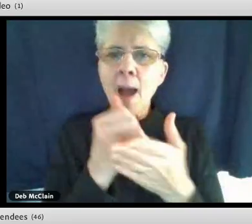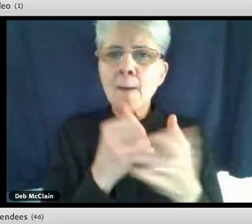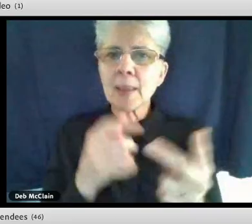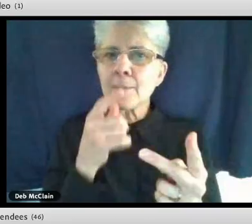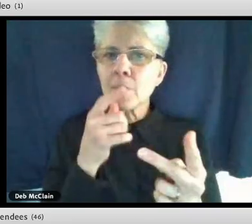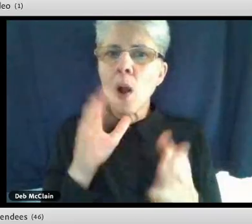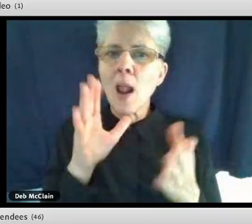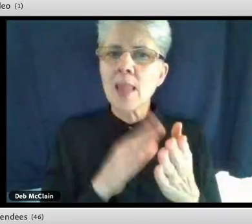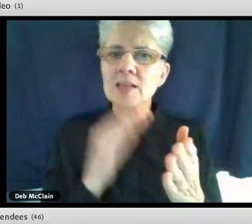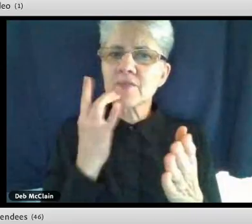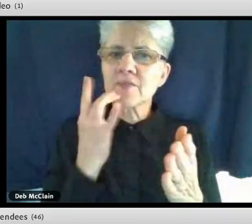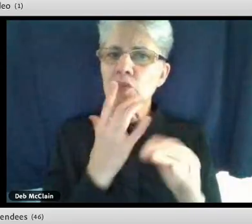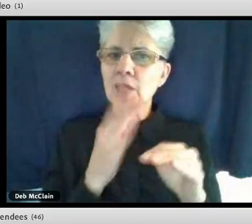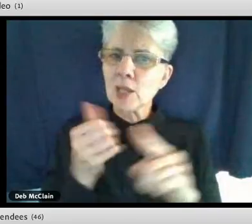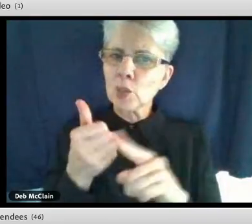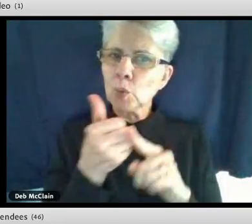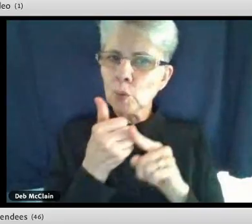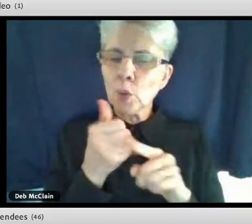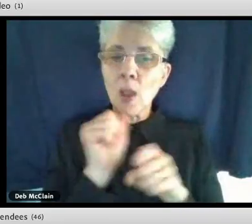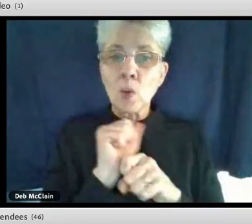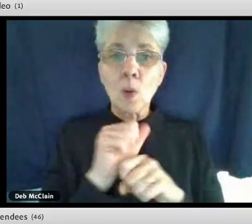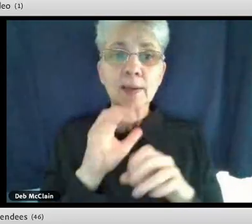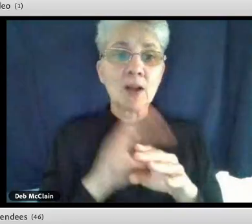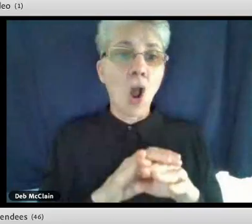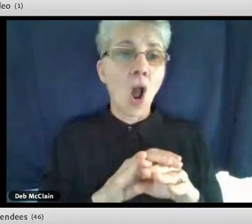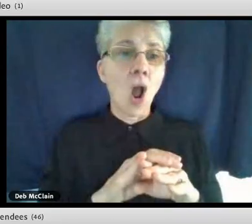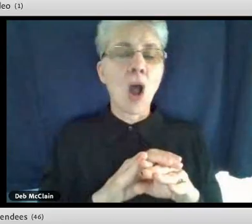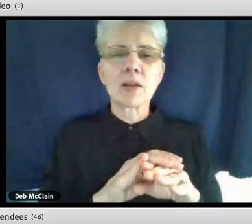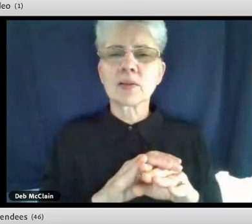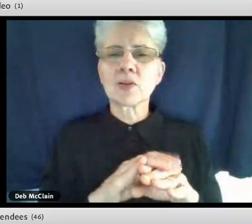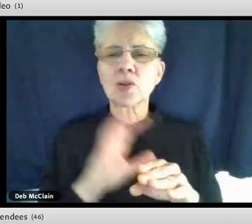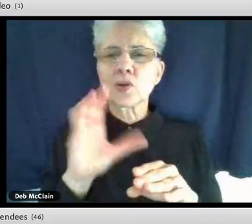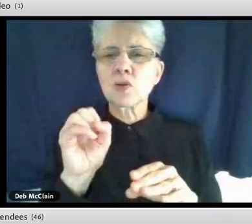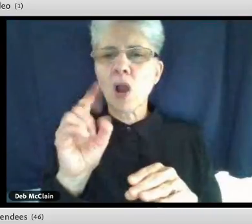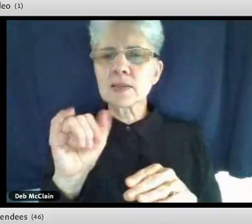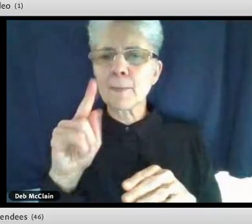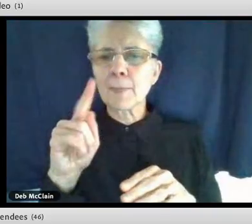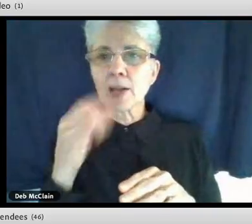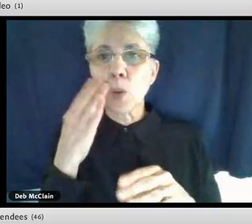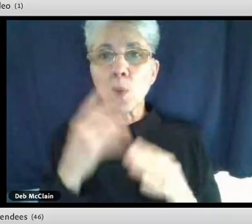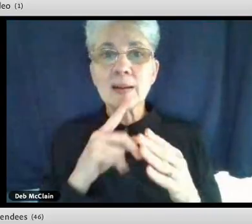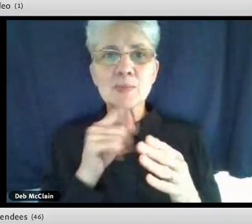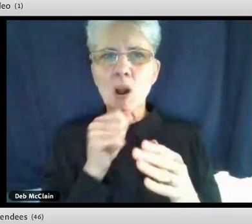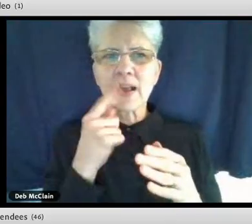I know what that is, but I don't think I said it right, but ride bicycles. Somebody said, "Have a dance party."